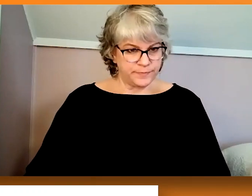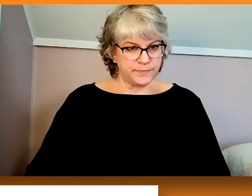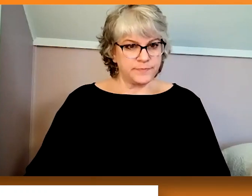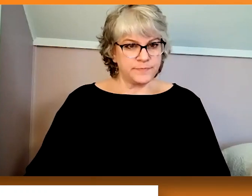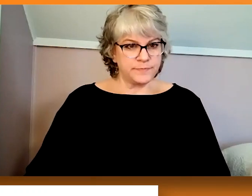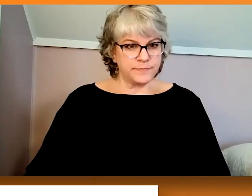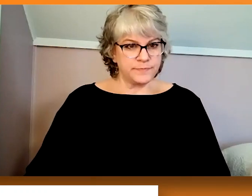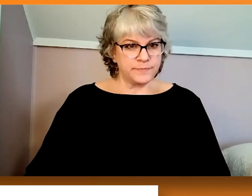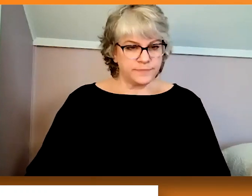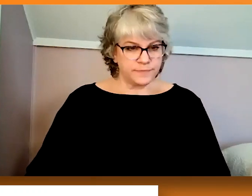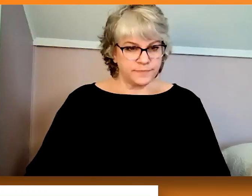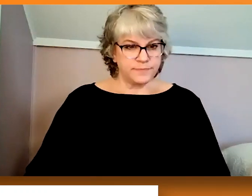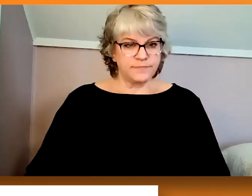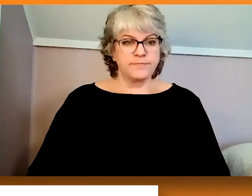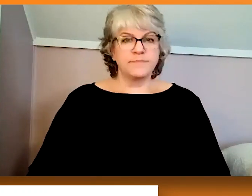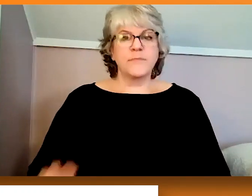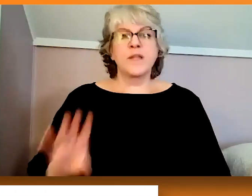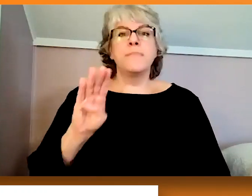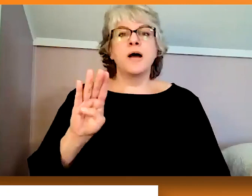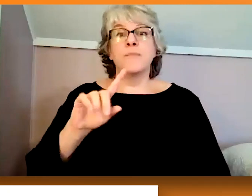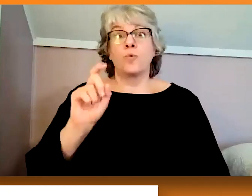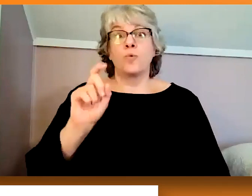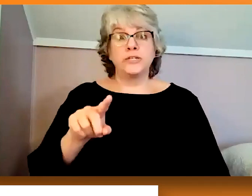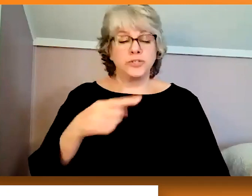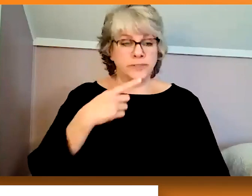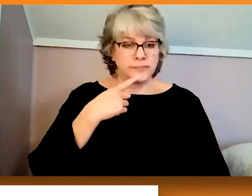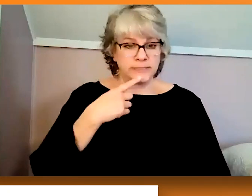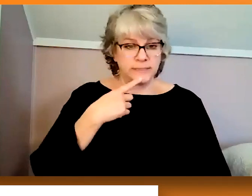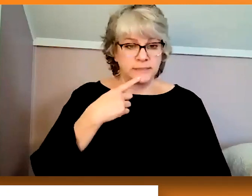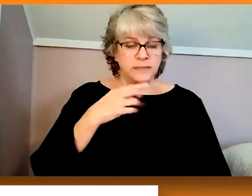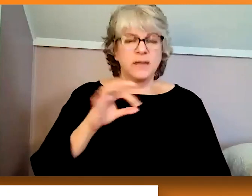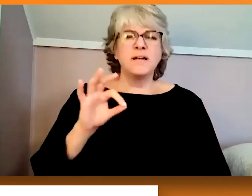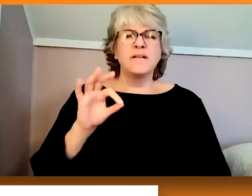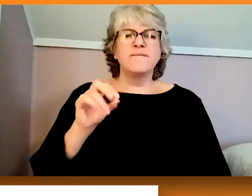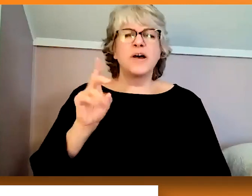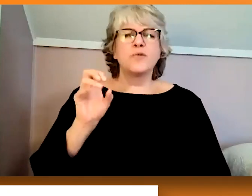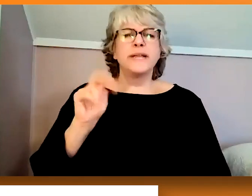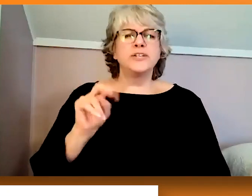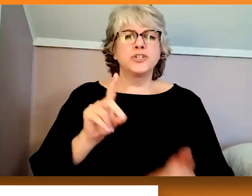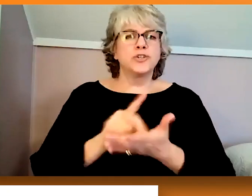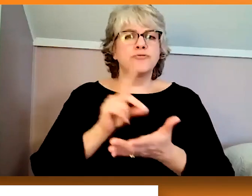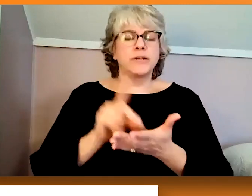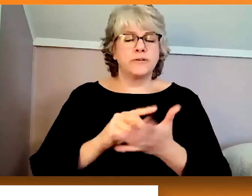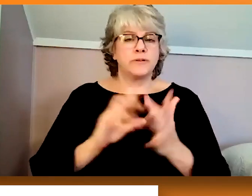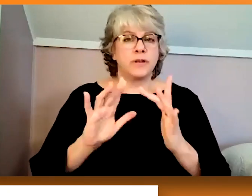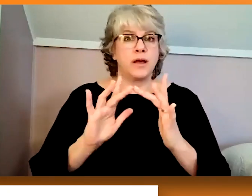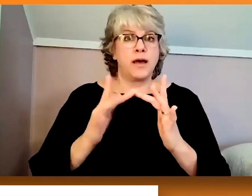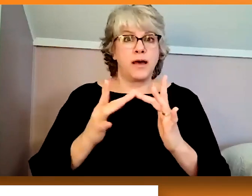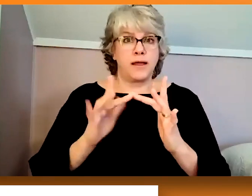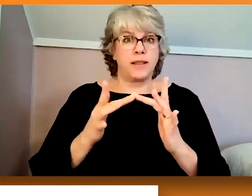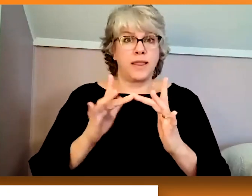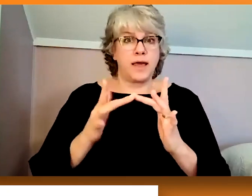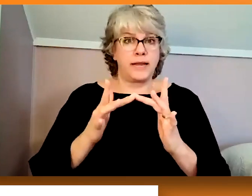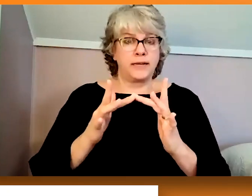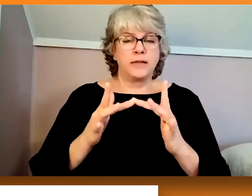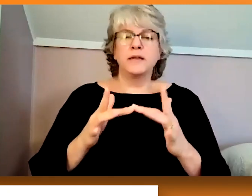And now Bob is asking if the Foundation Directory Online, which moving forward we can say FDO,